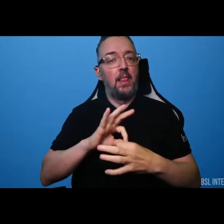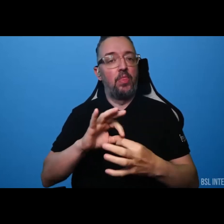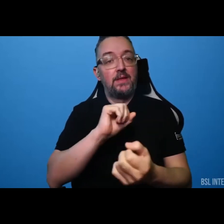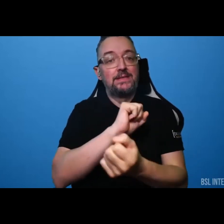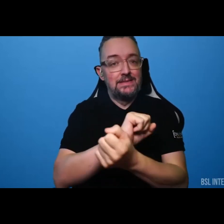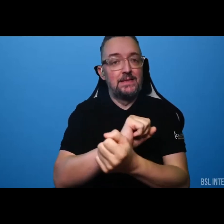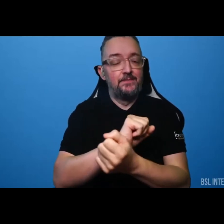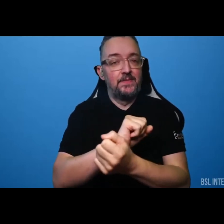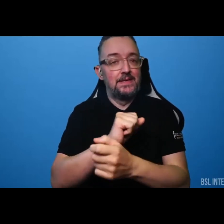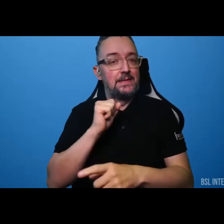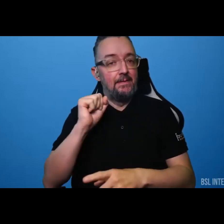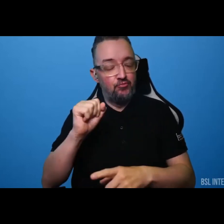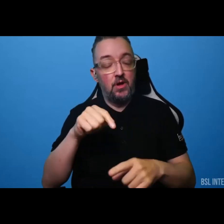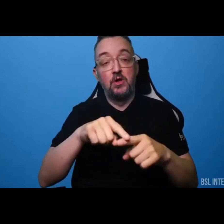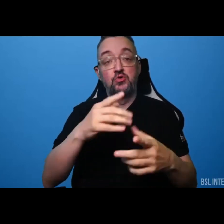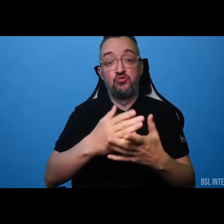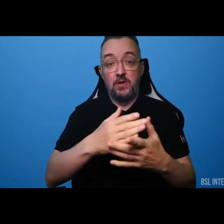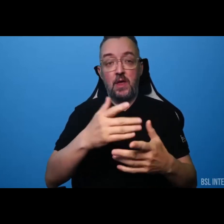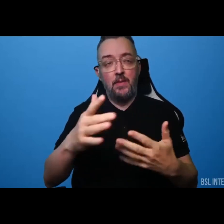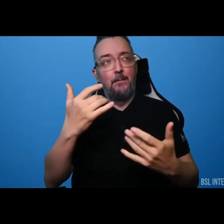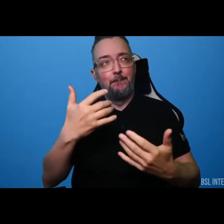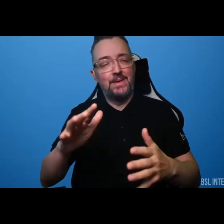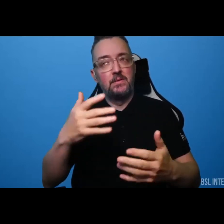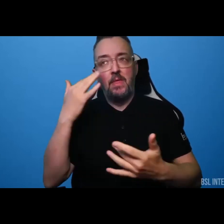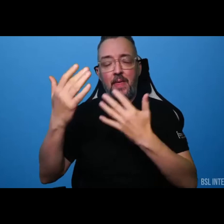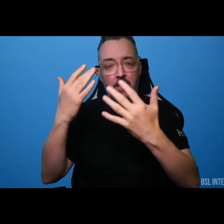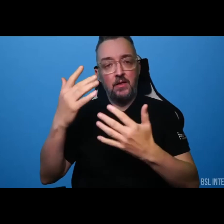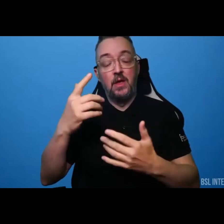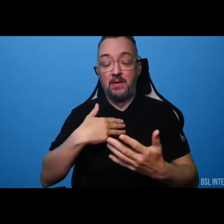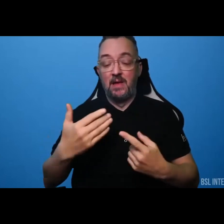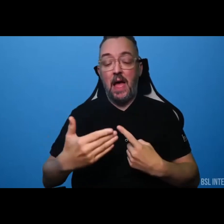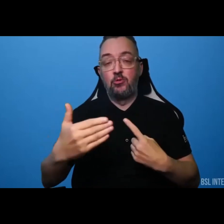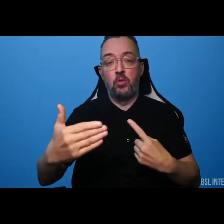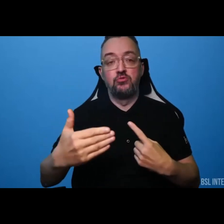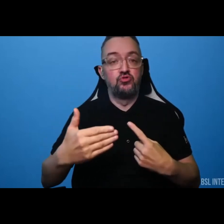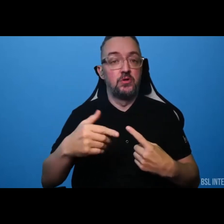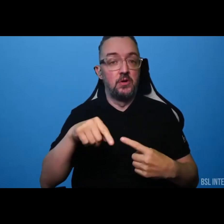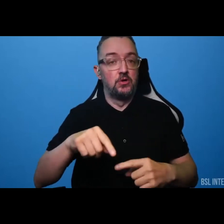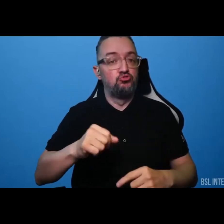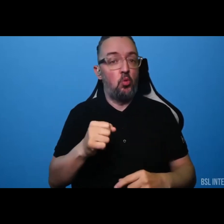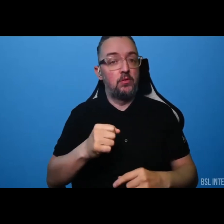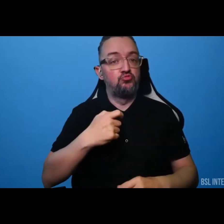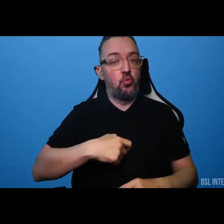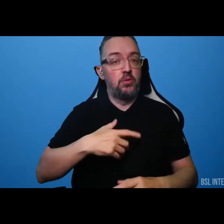which reposition thinking to acknowledge Scotland's role in Atlantic slavery emphasizing a willingness